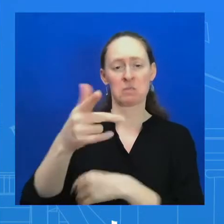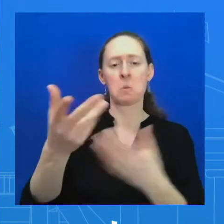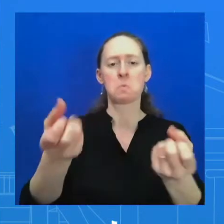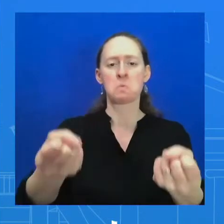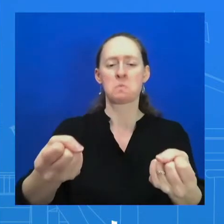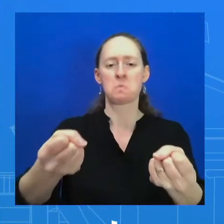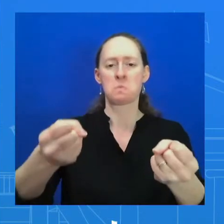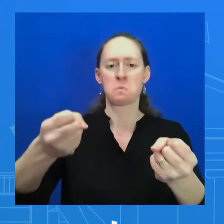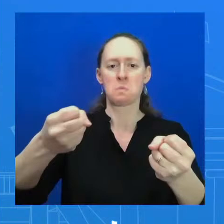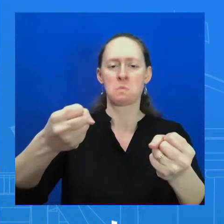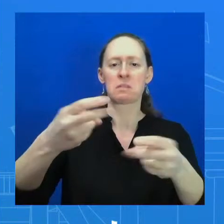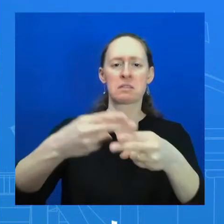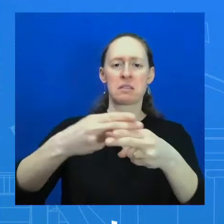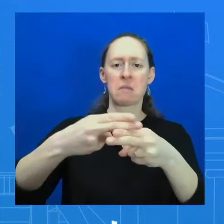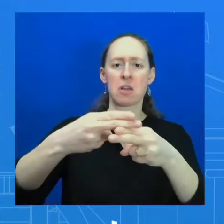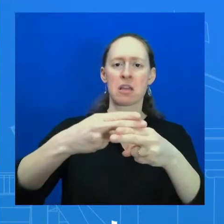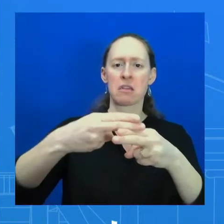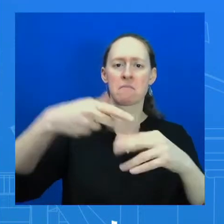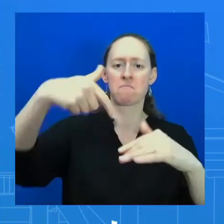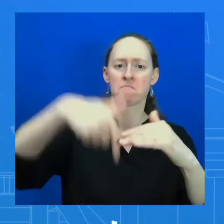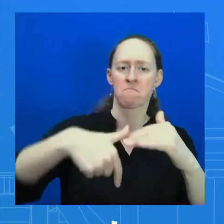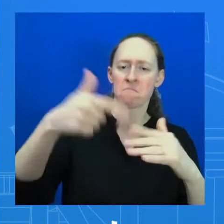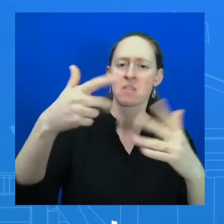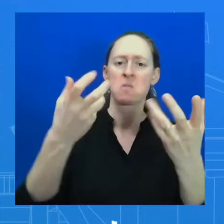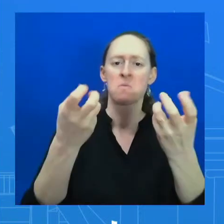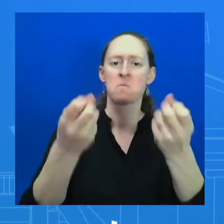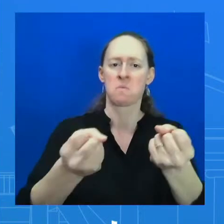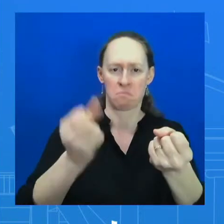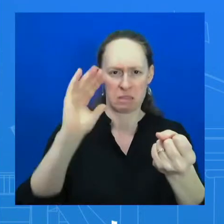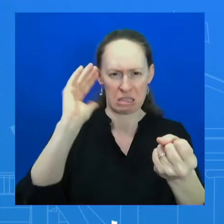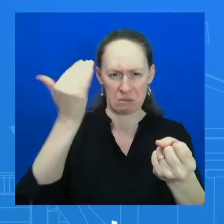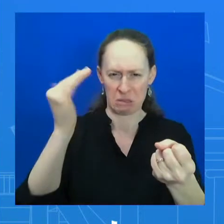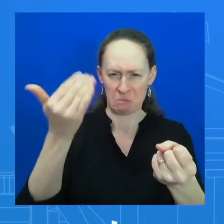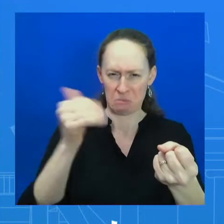And can you give any sense for what it is that the President -- why he cares so much about it,